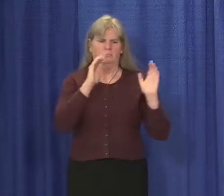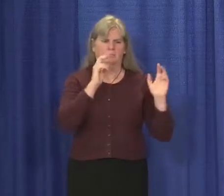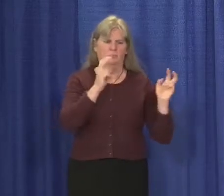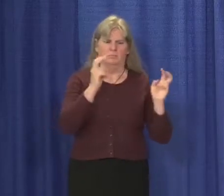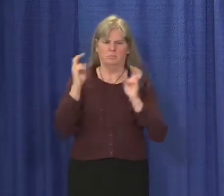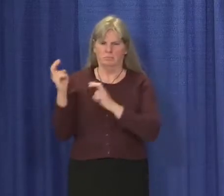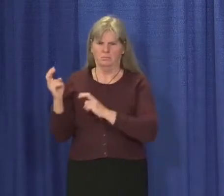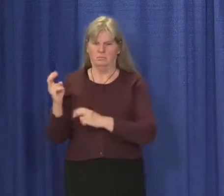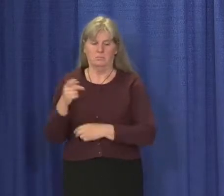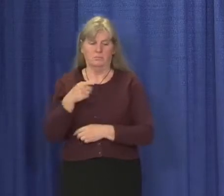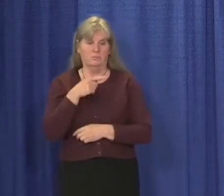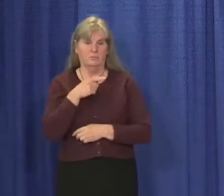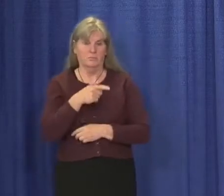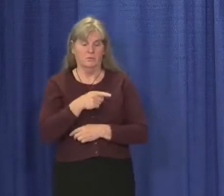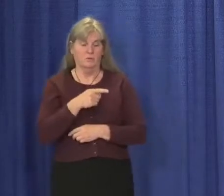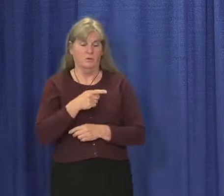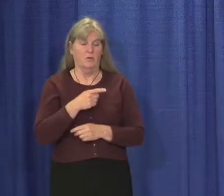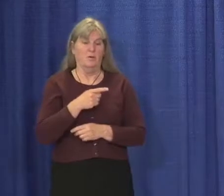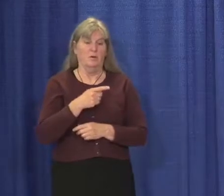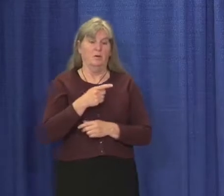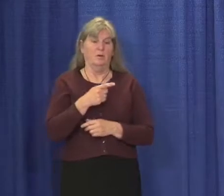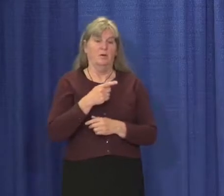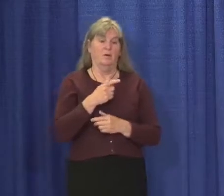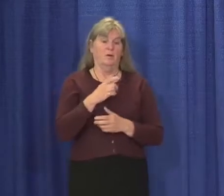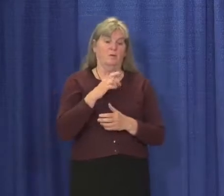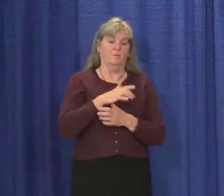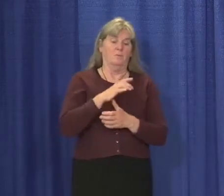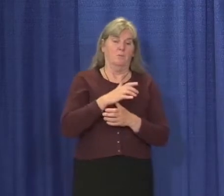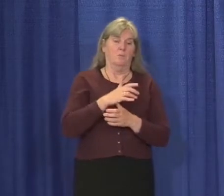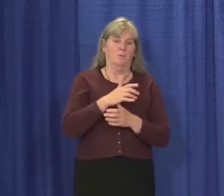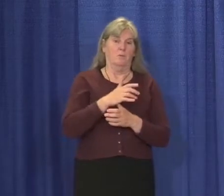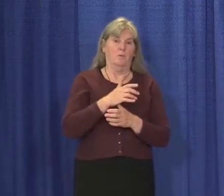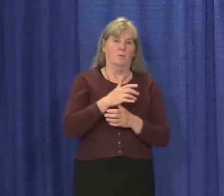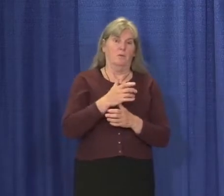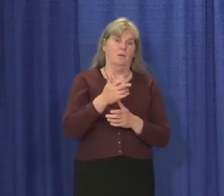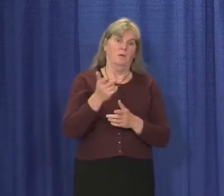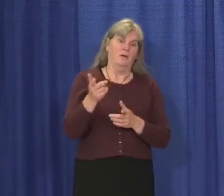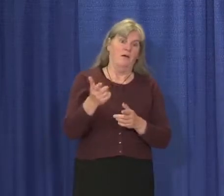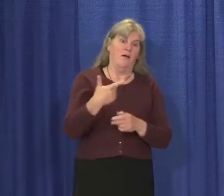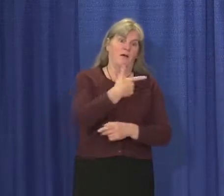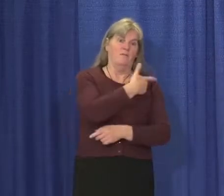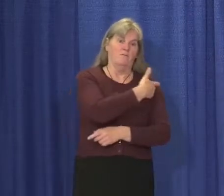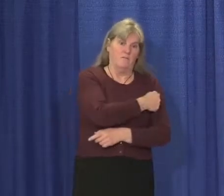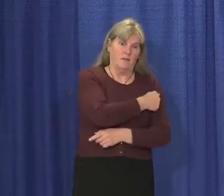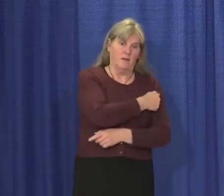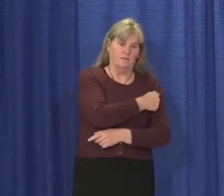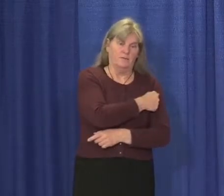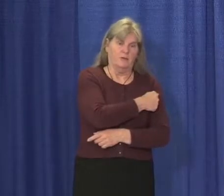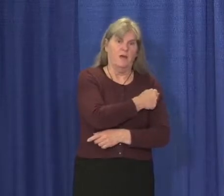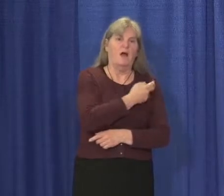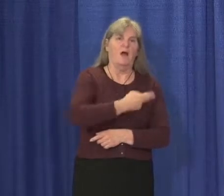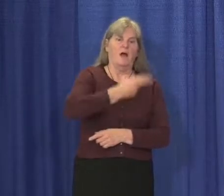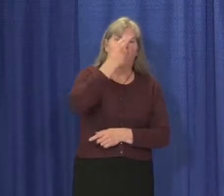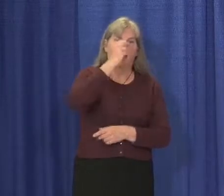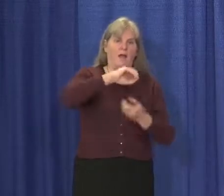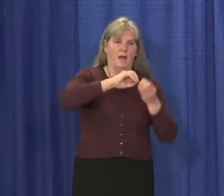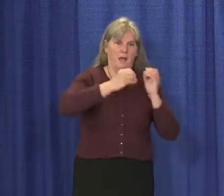First is getting the most people possible the first watch was doses, dose one and dosed watch